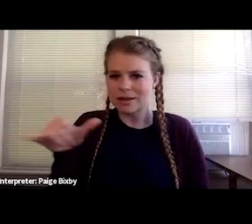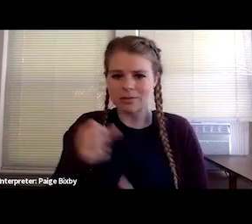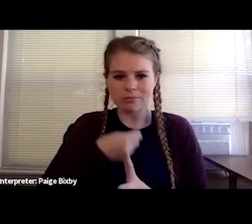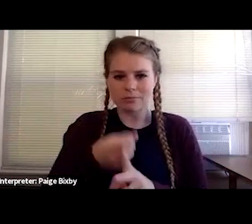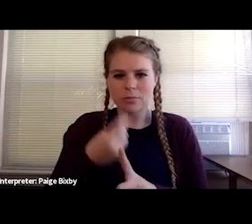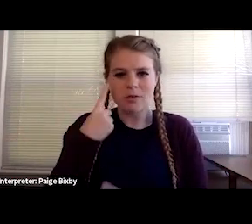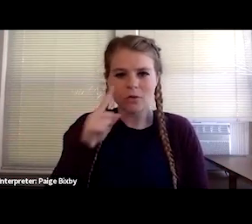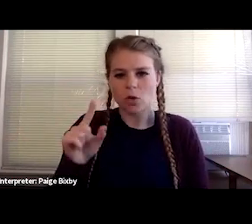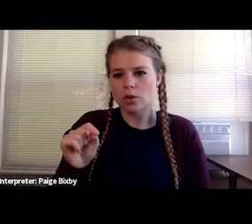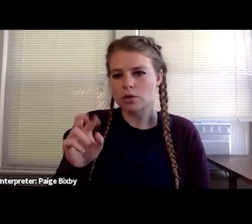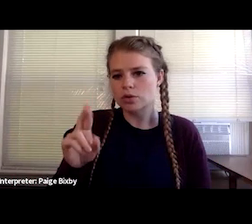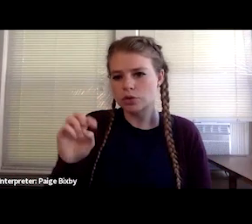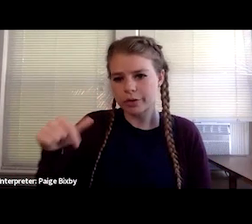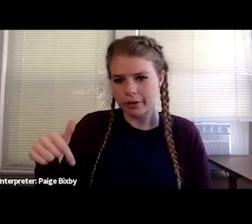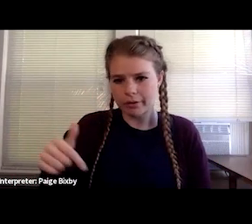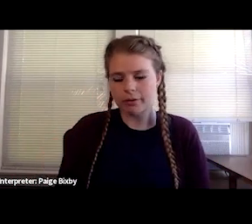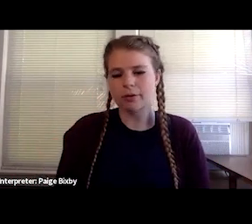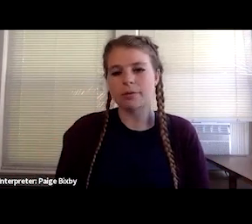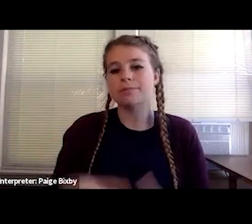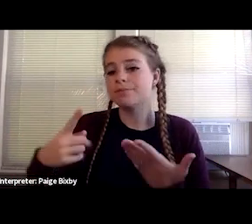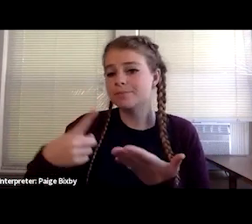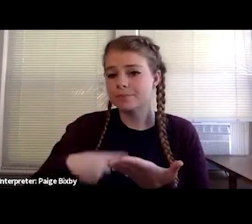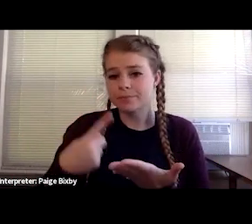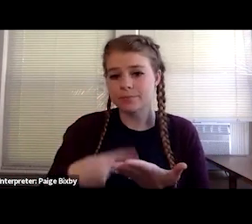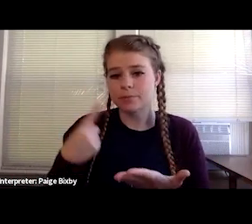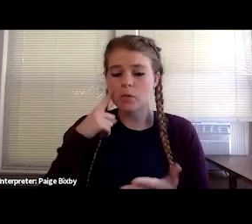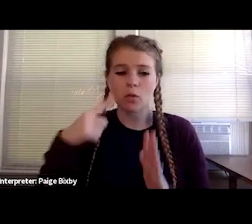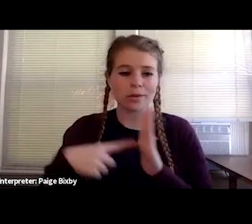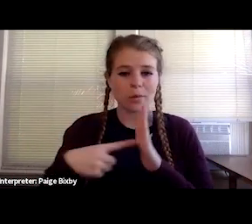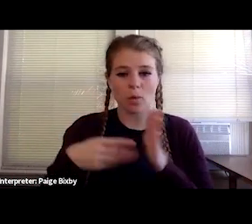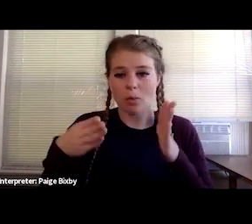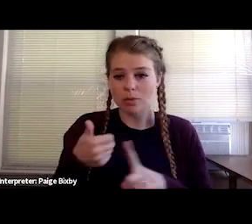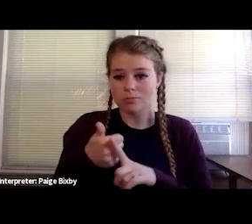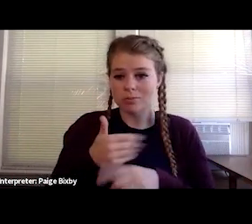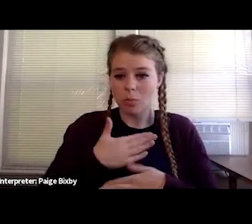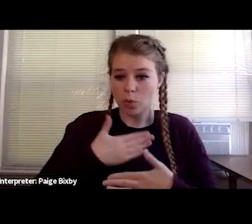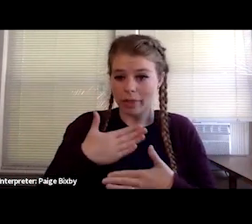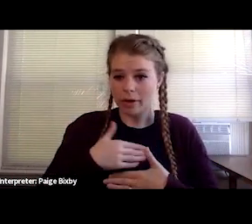And so sometimes, like if somebody's breathing you, you're not supposed to administer Narcan,